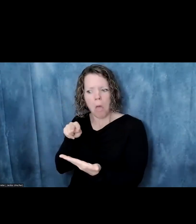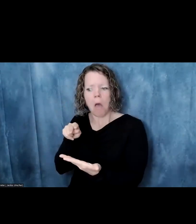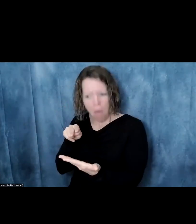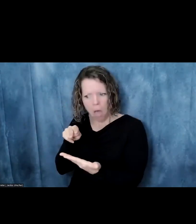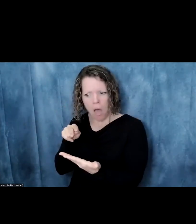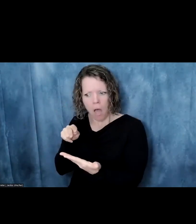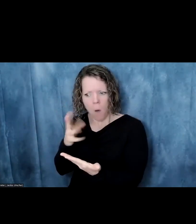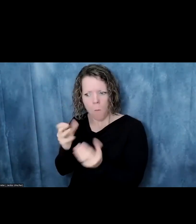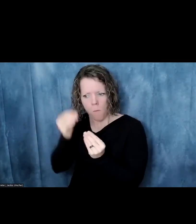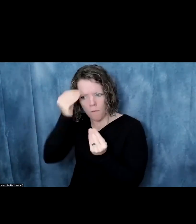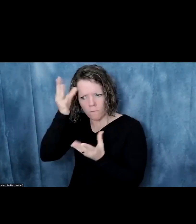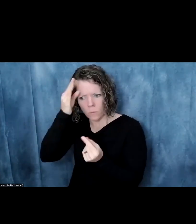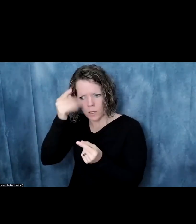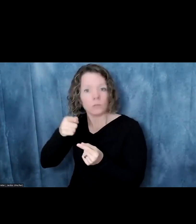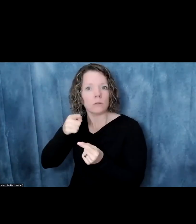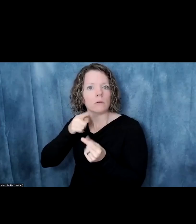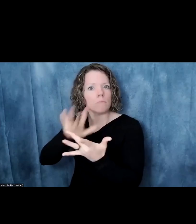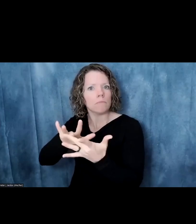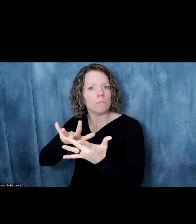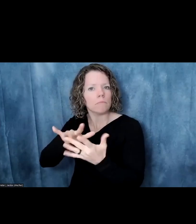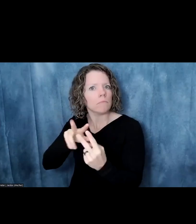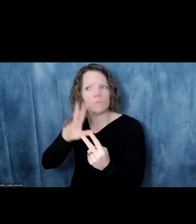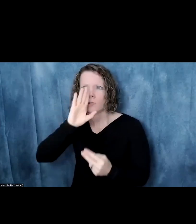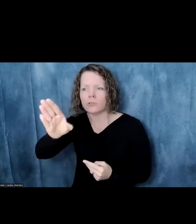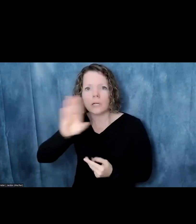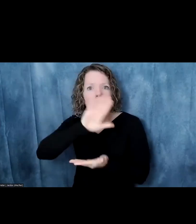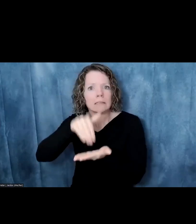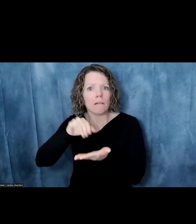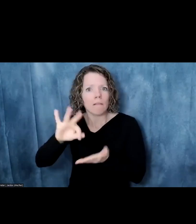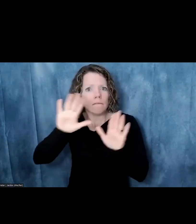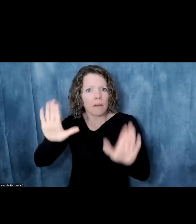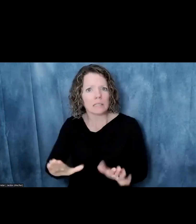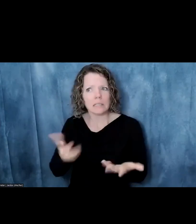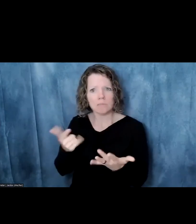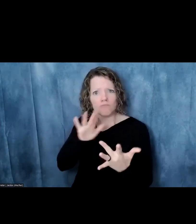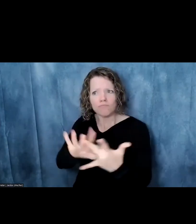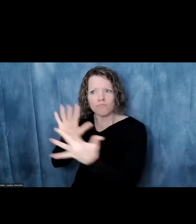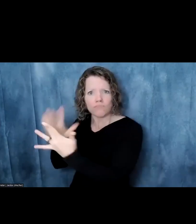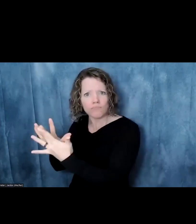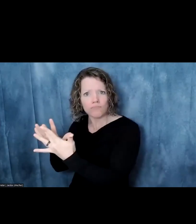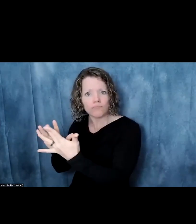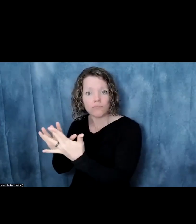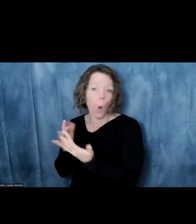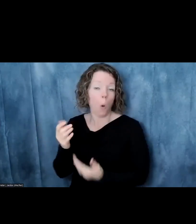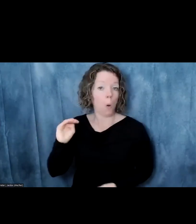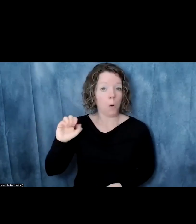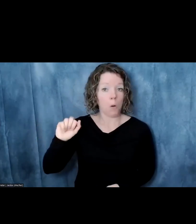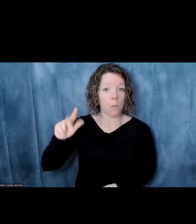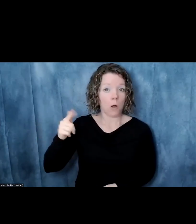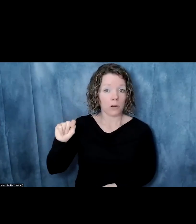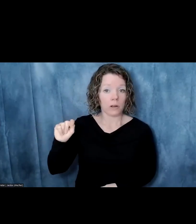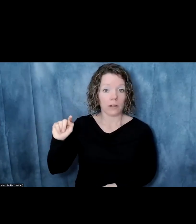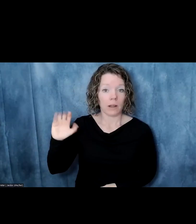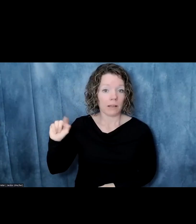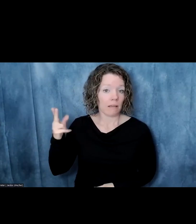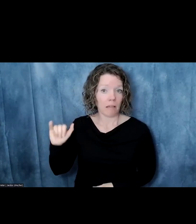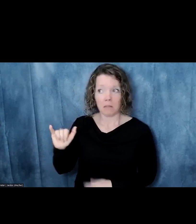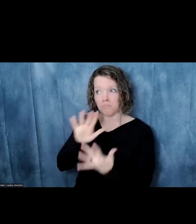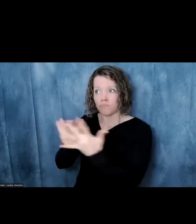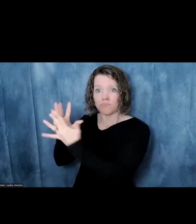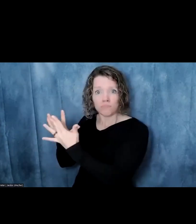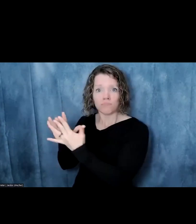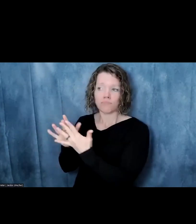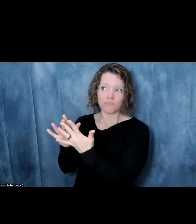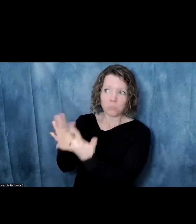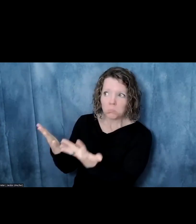out to the Centers of Excellence directly or to Margaret and Kathy if you have ideas or questions.